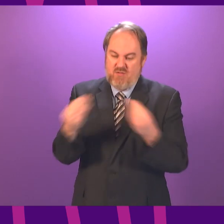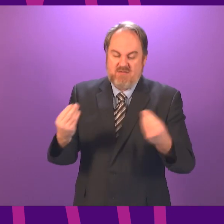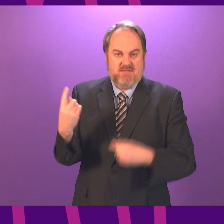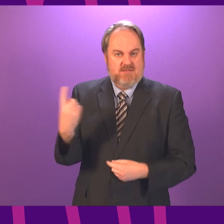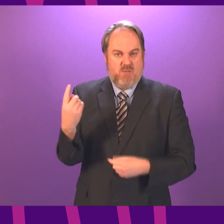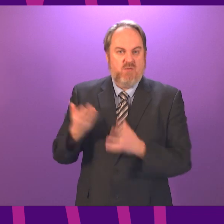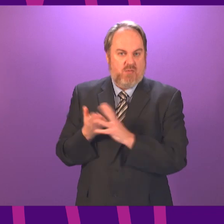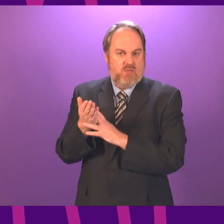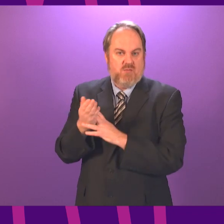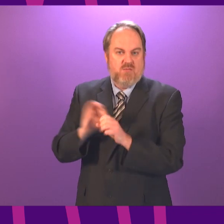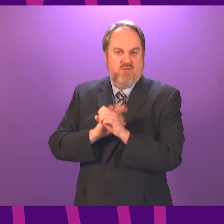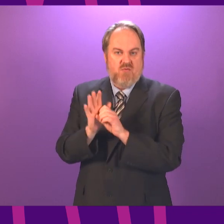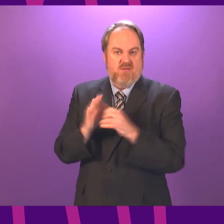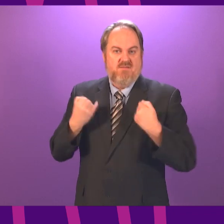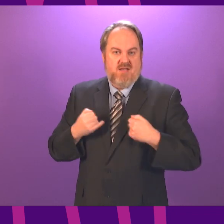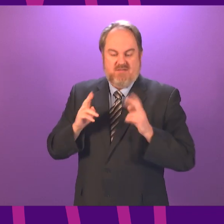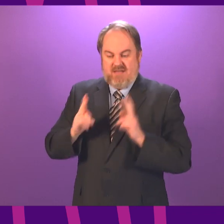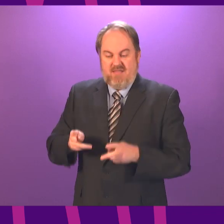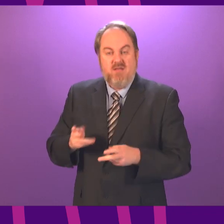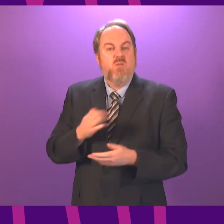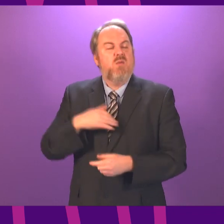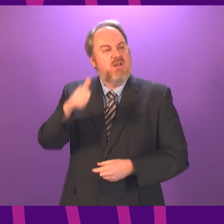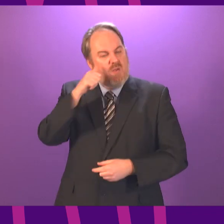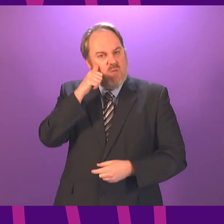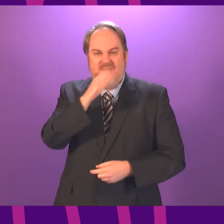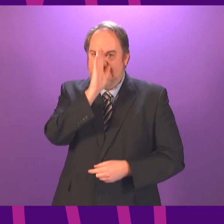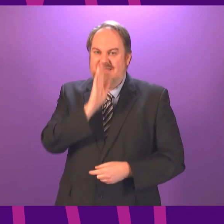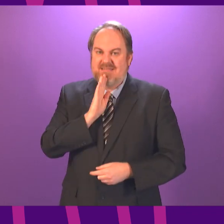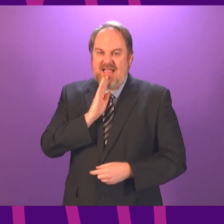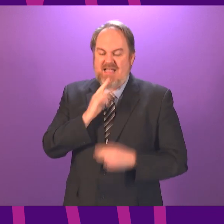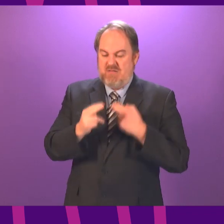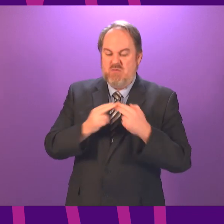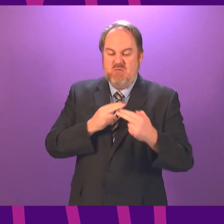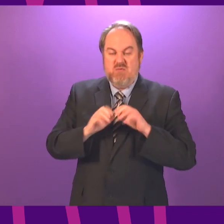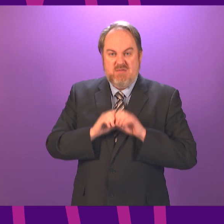for me to talk about encouraging news in the context of the NRS report. However, there